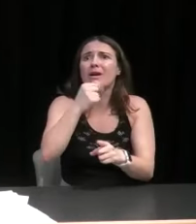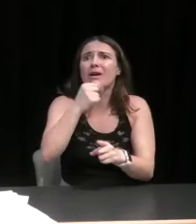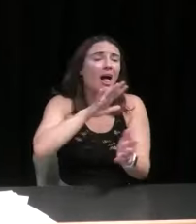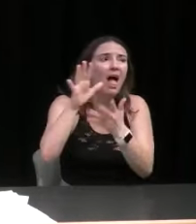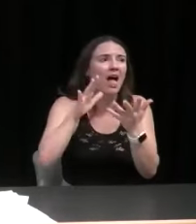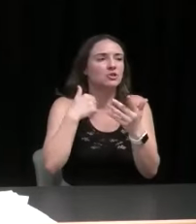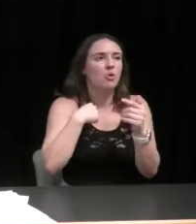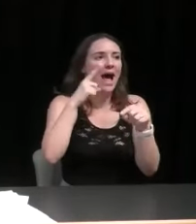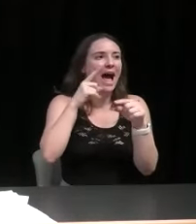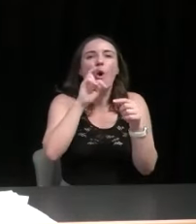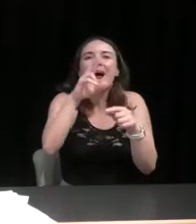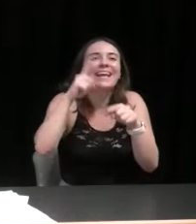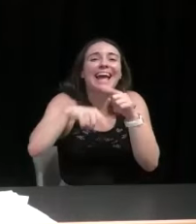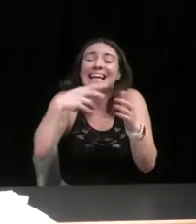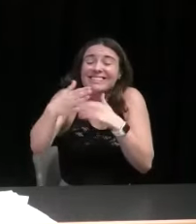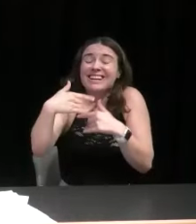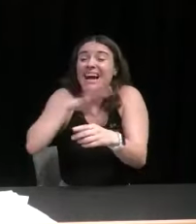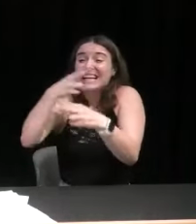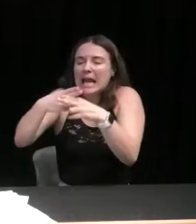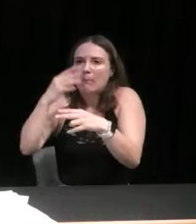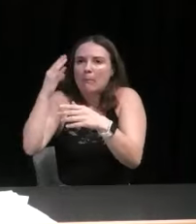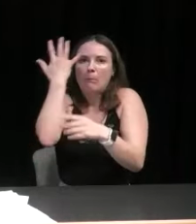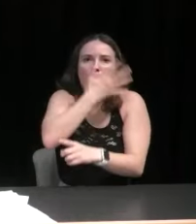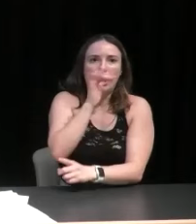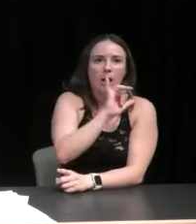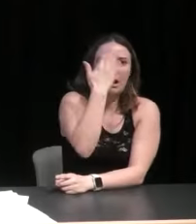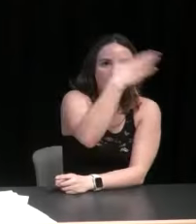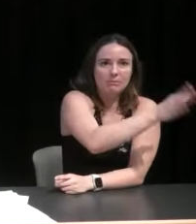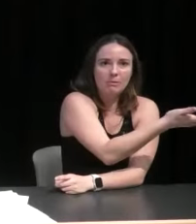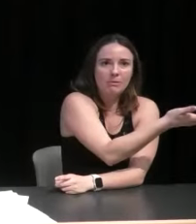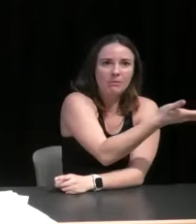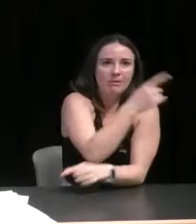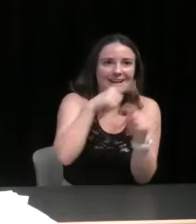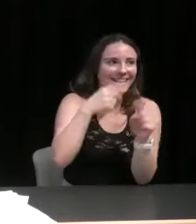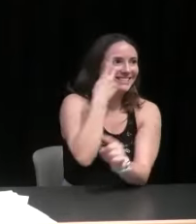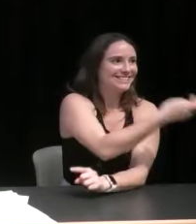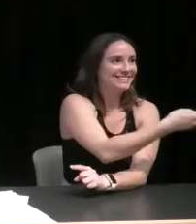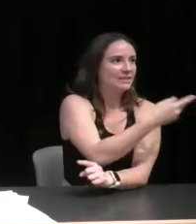is speaking and The Interpreter sometimes can't catch it or um even if I have a name of who's